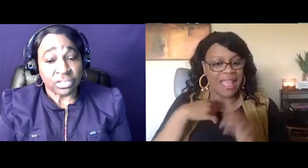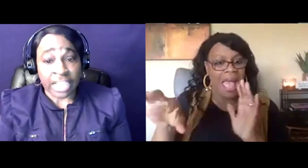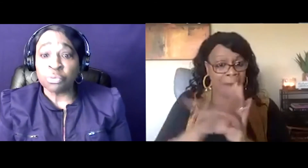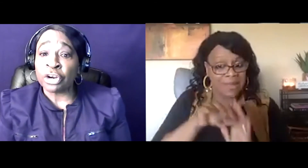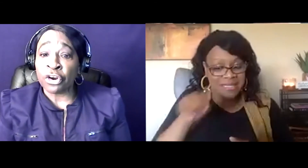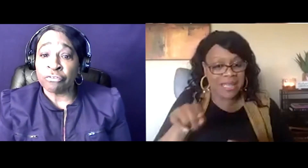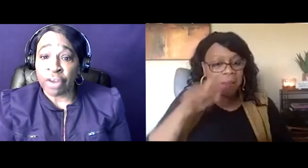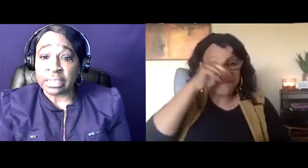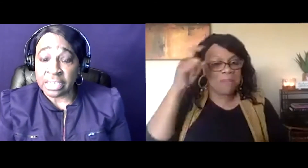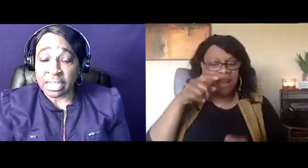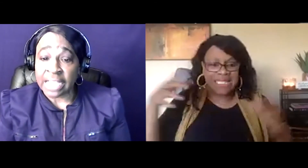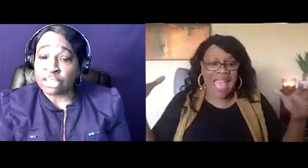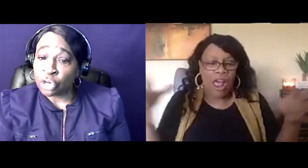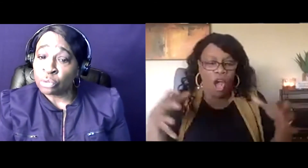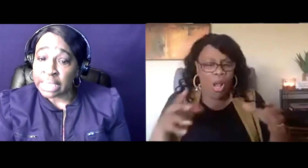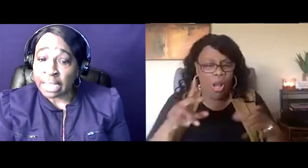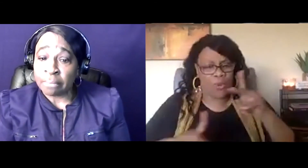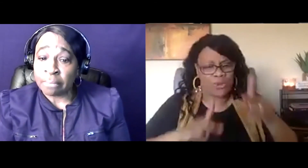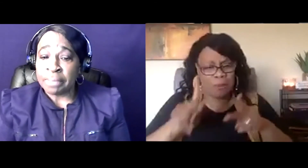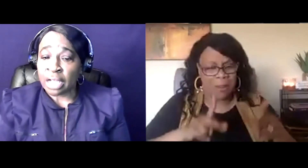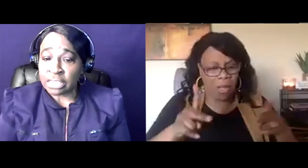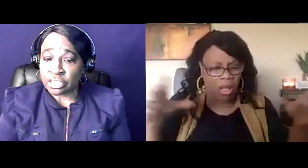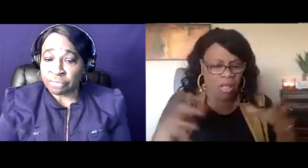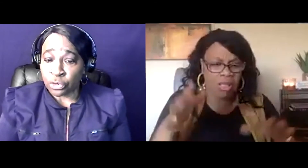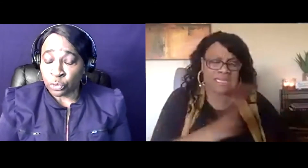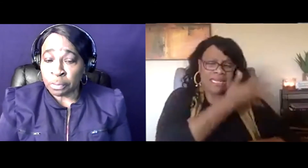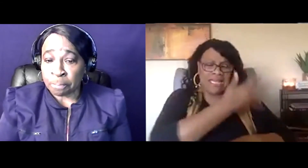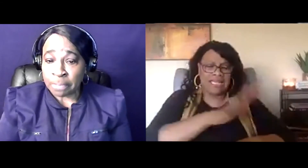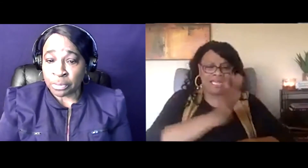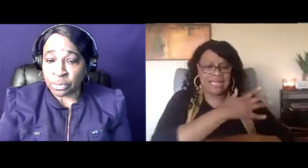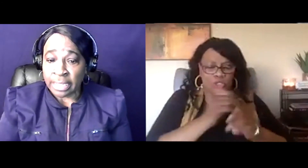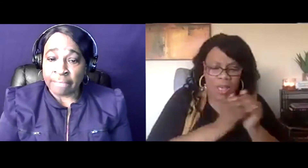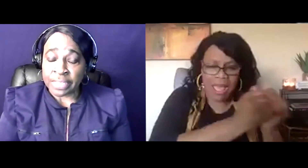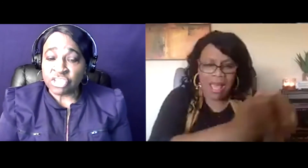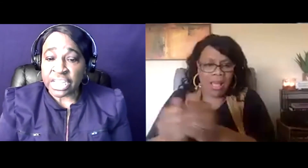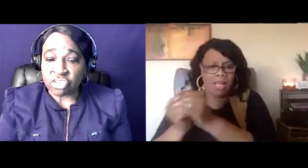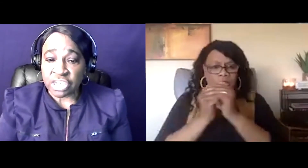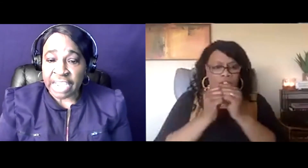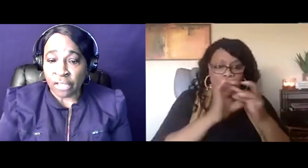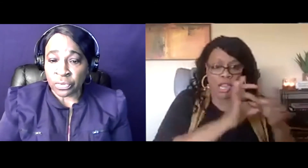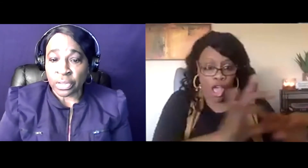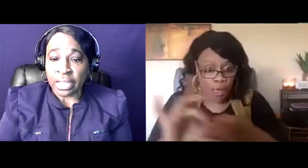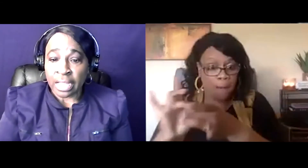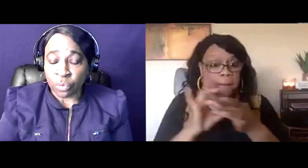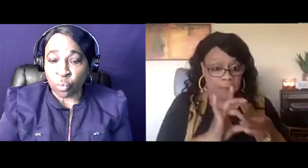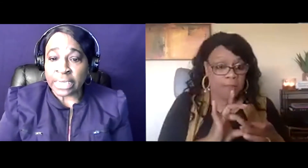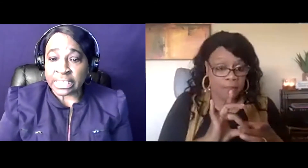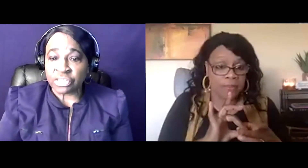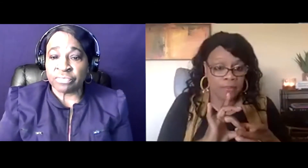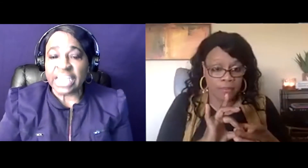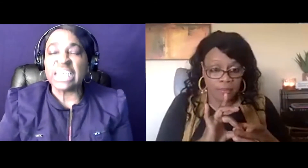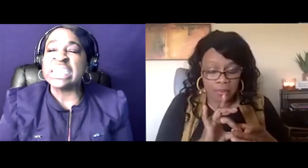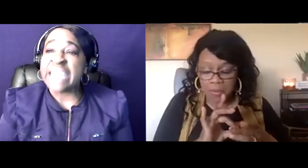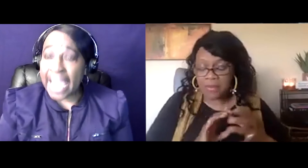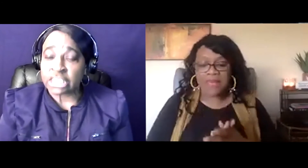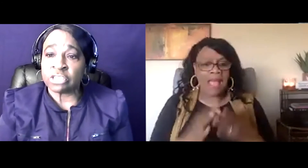That's what Kirk Franklin does. I chose him because of the group of people and they sing together and the "we-ness." They connect.